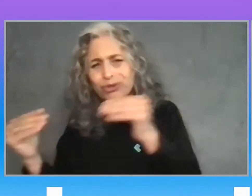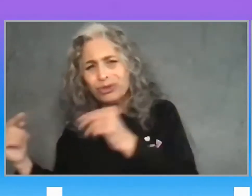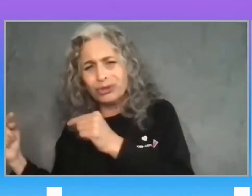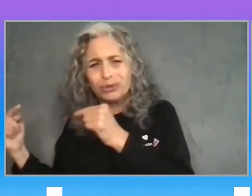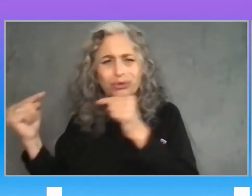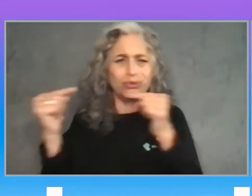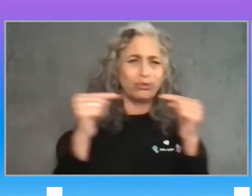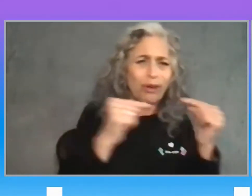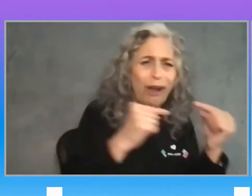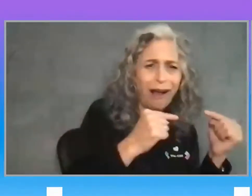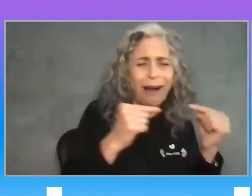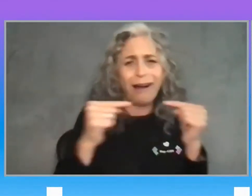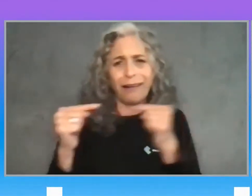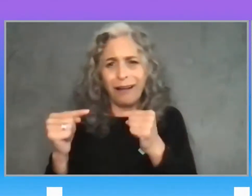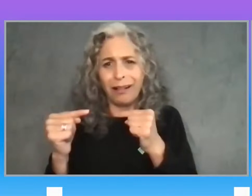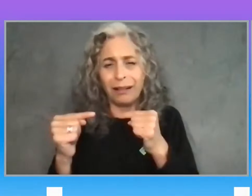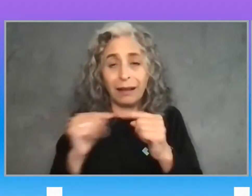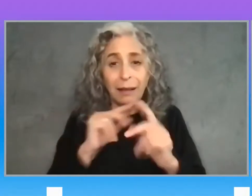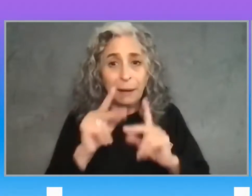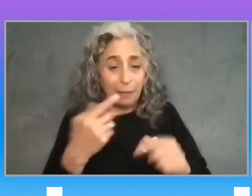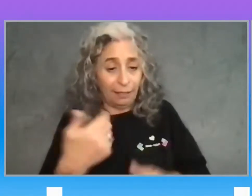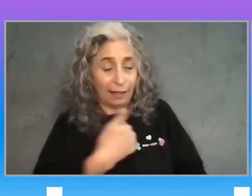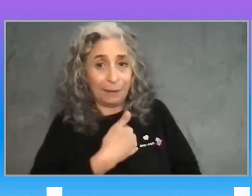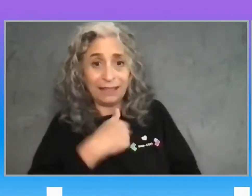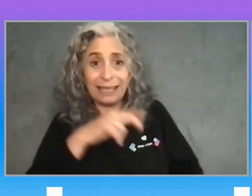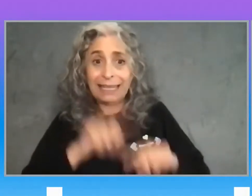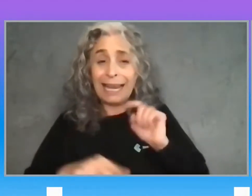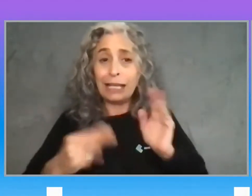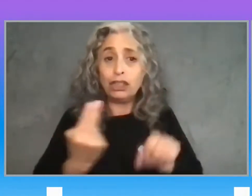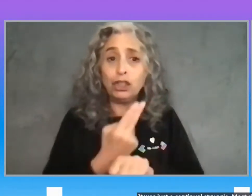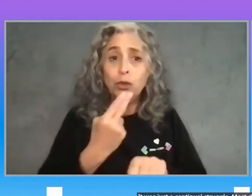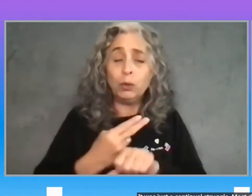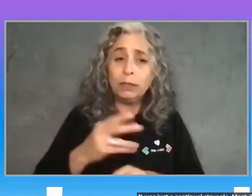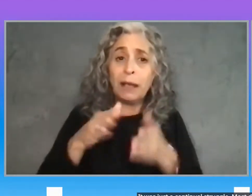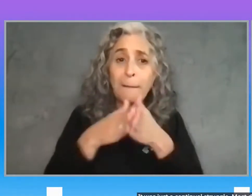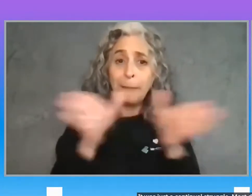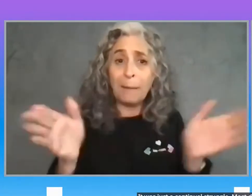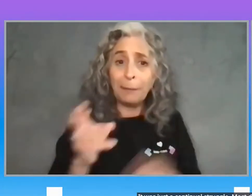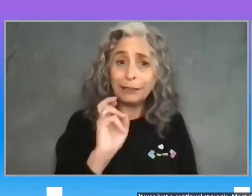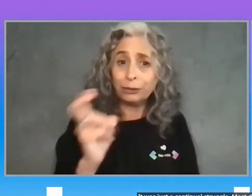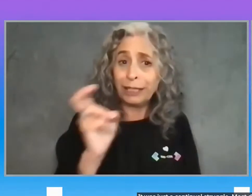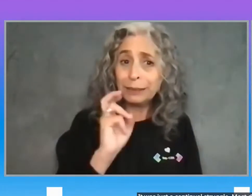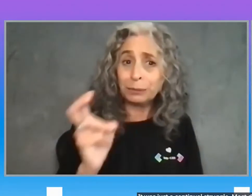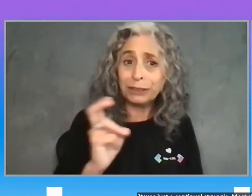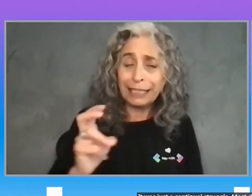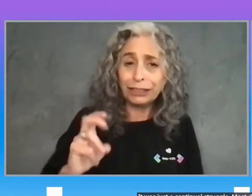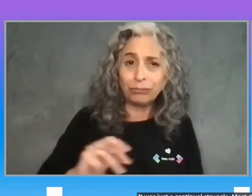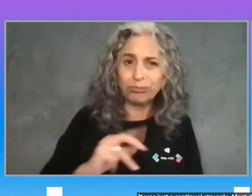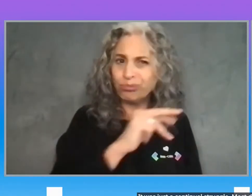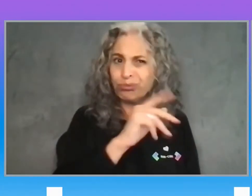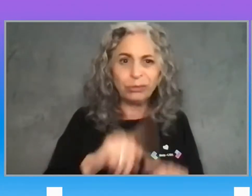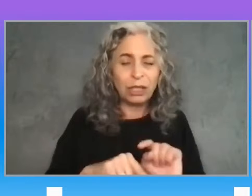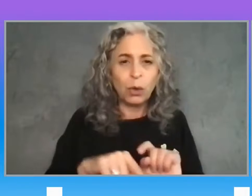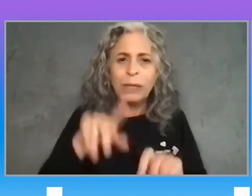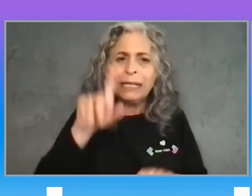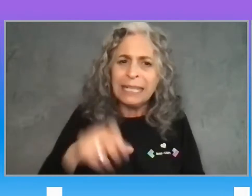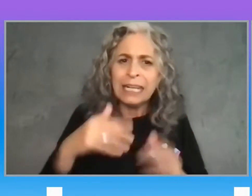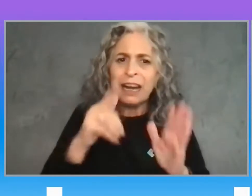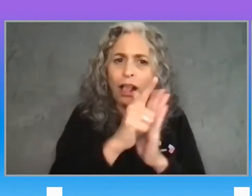Most disabled people like myself are unable to use public transportation. We needed a civil rights law